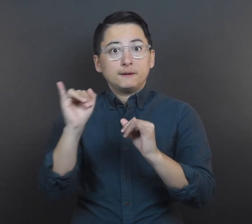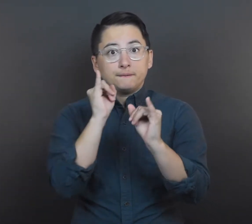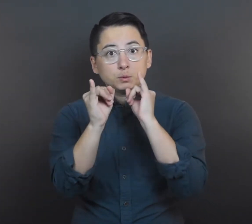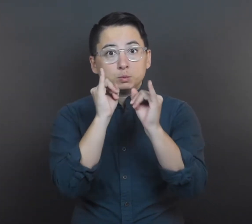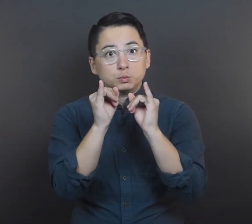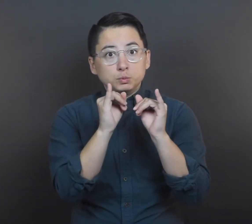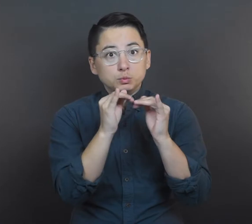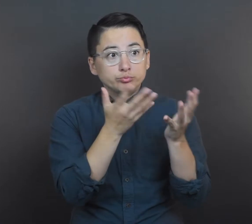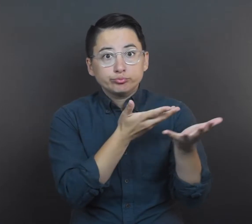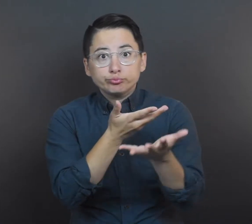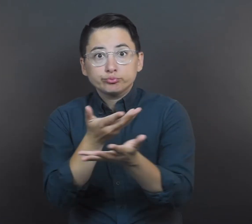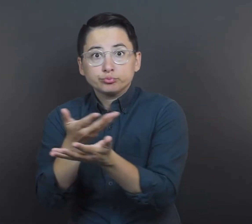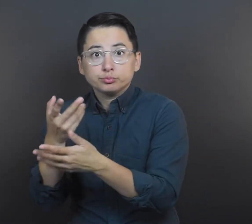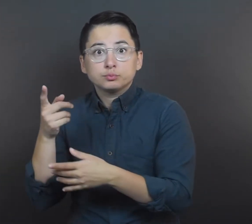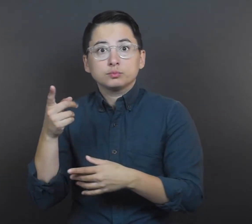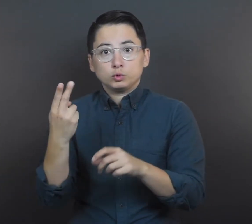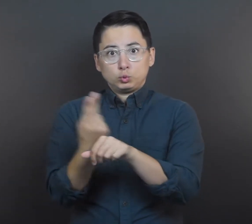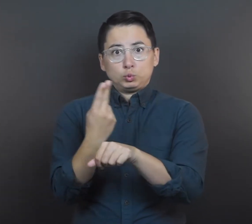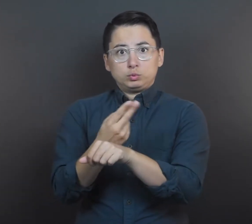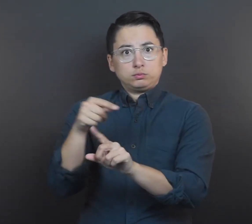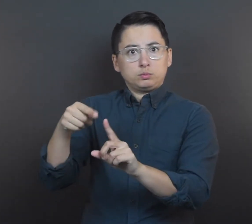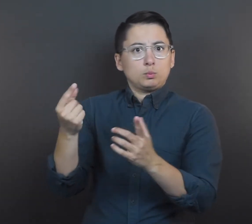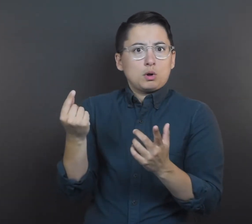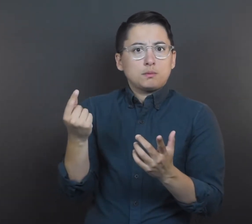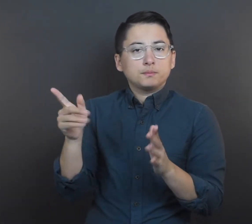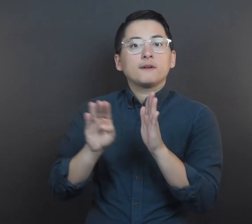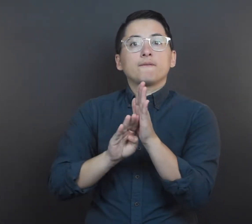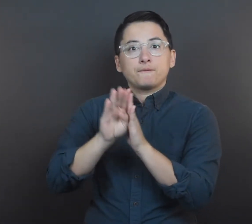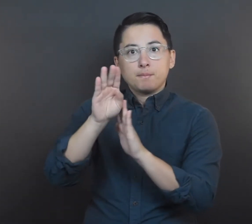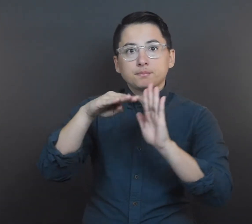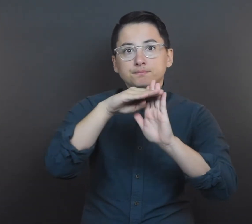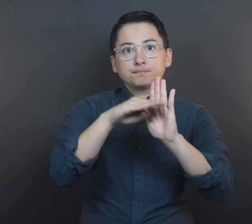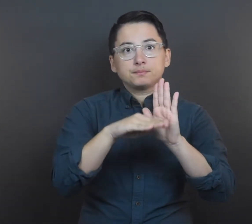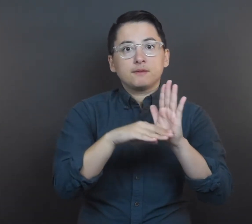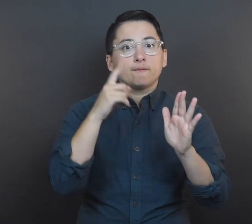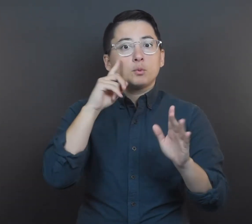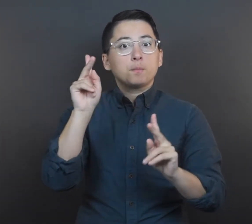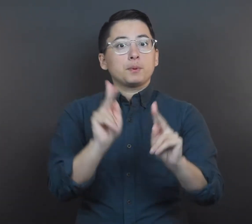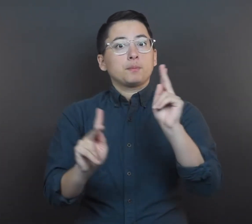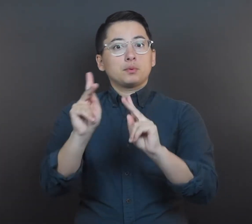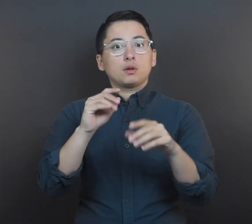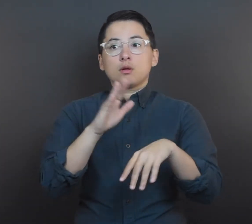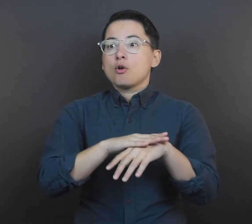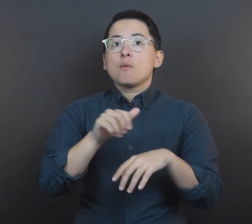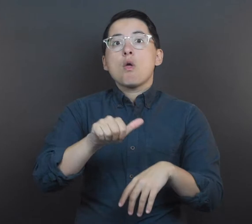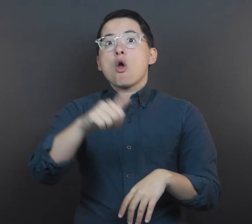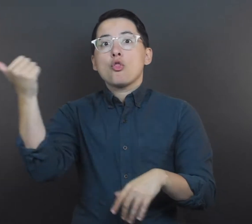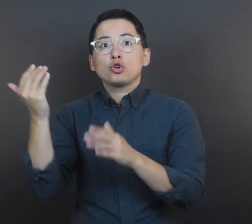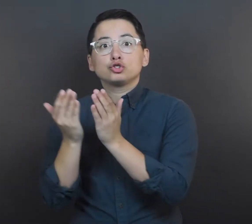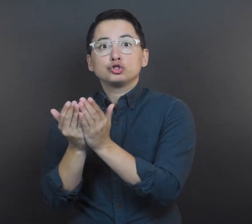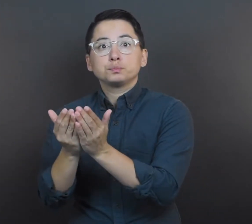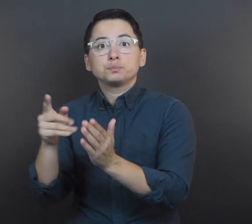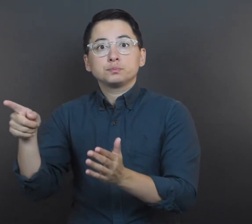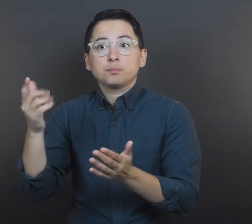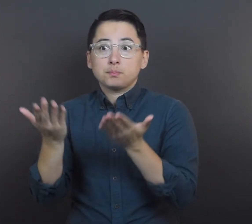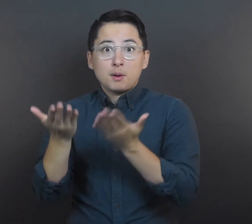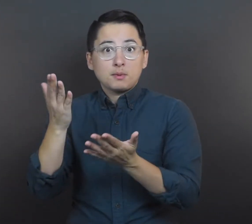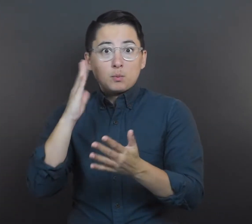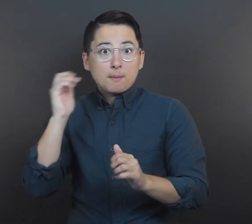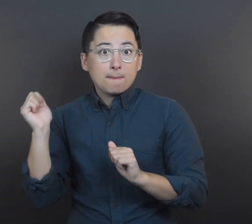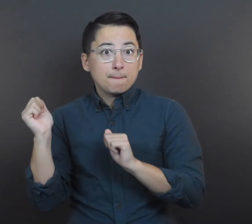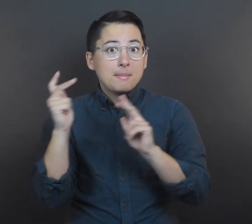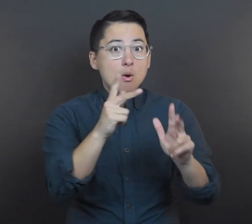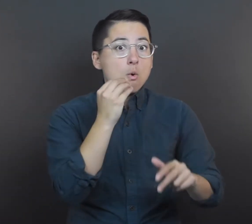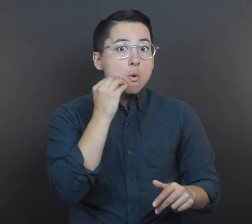for when people on other ships could return home safely, without posing a risk to the public.